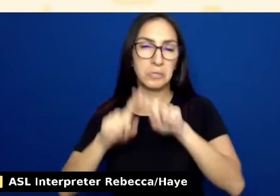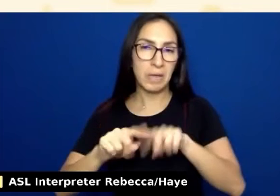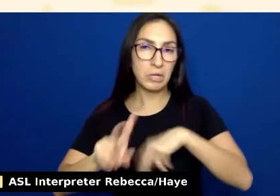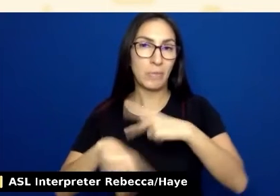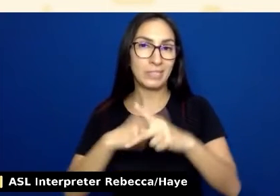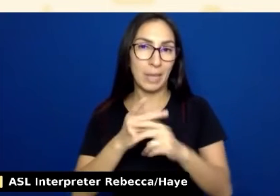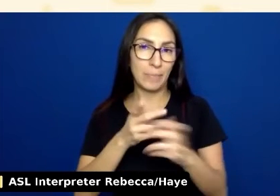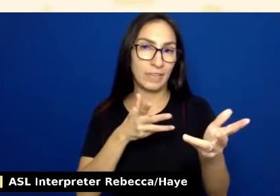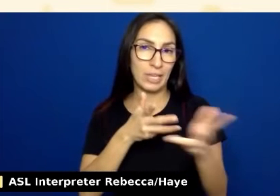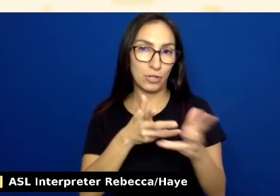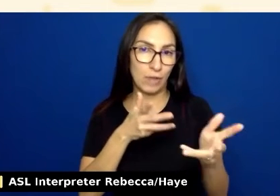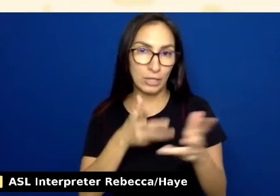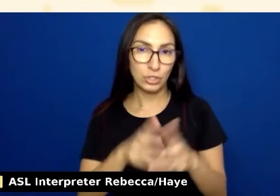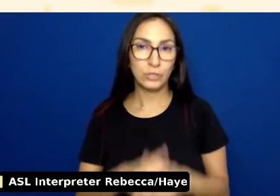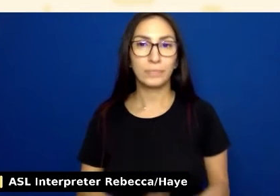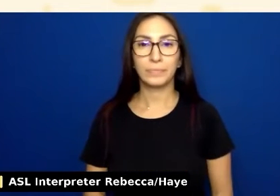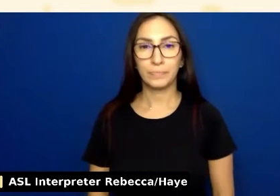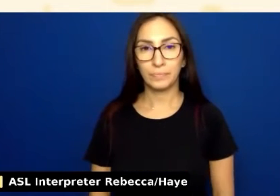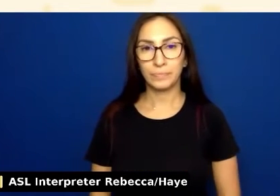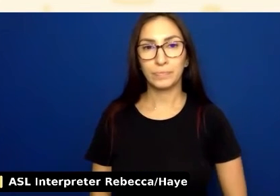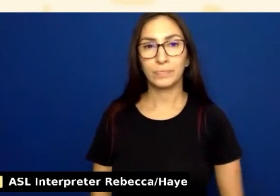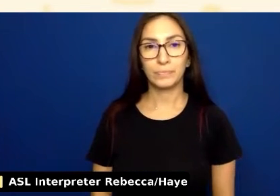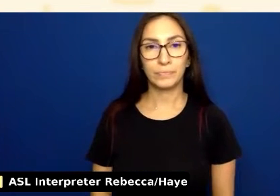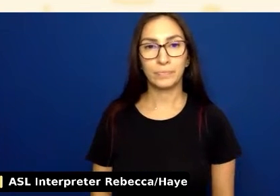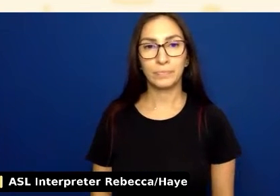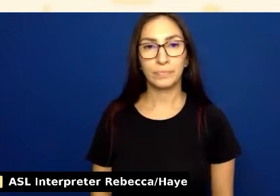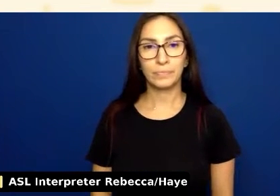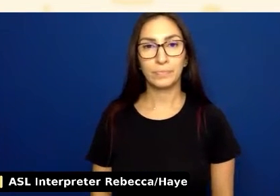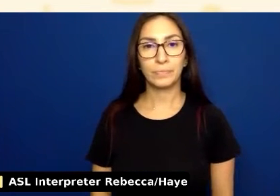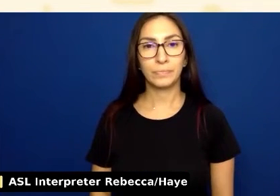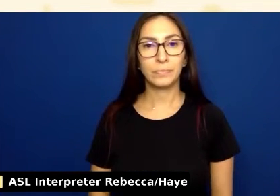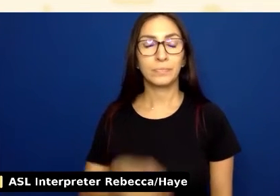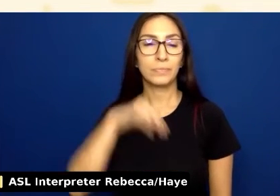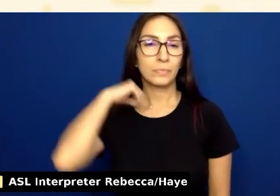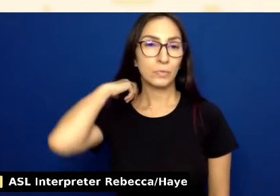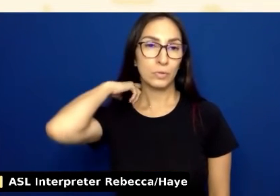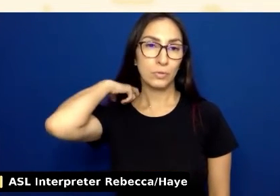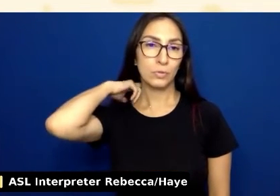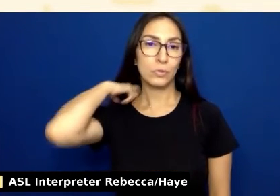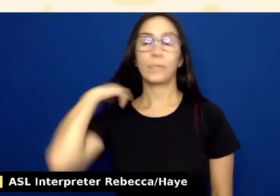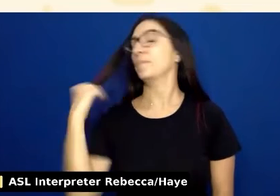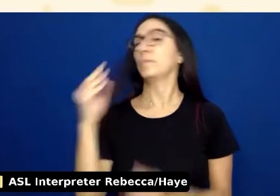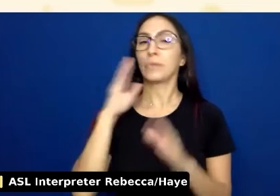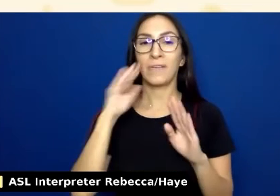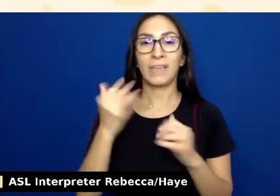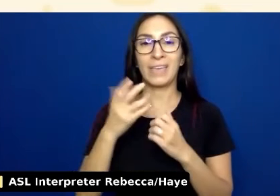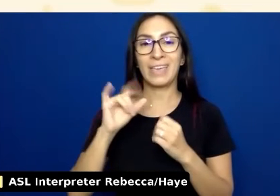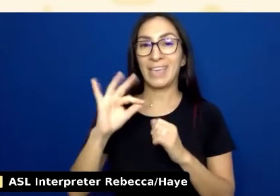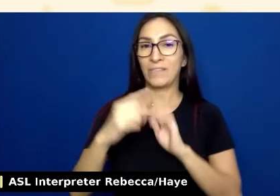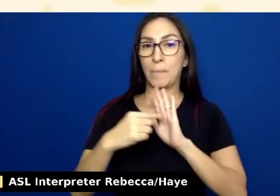If a modal is triggered, the focus needs to go inside the modal. The focus needs to be tracked inside the modal.